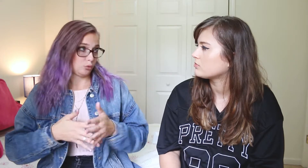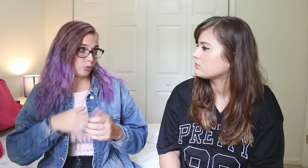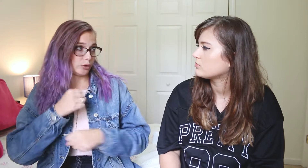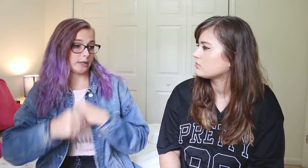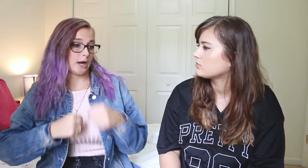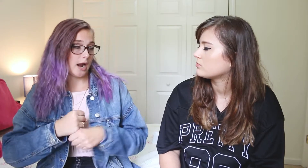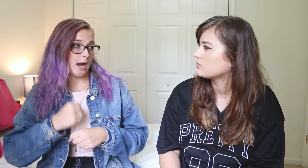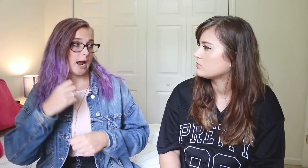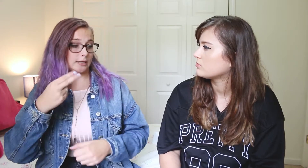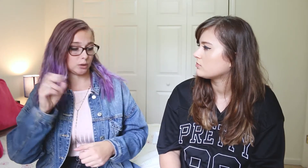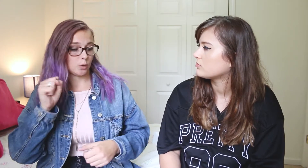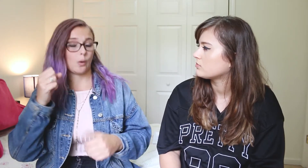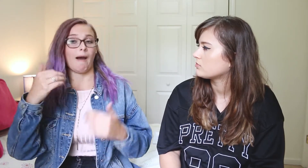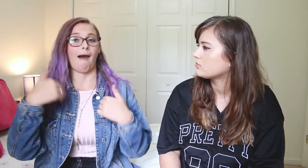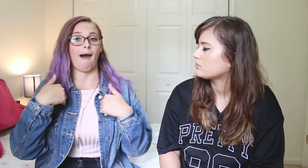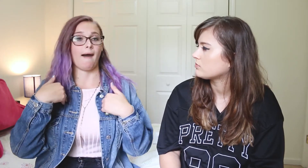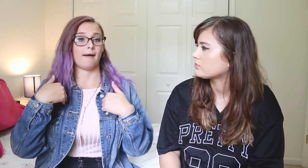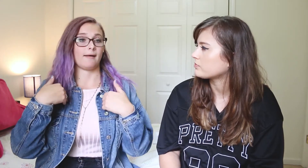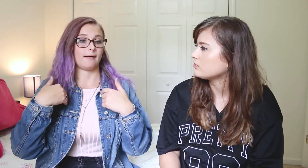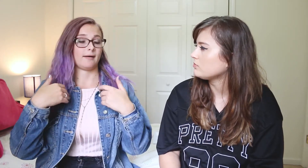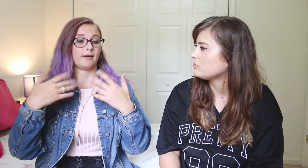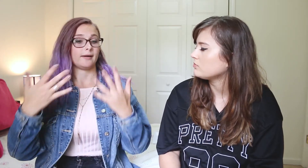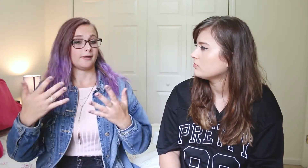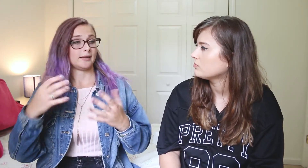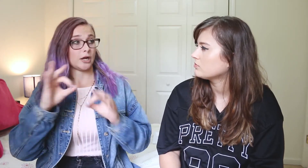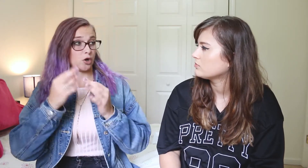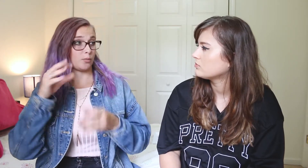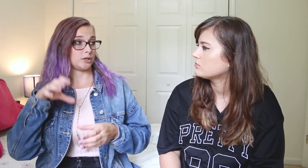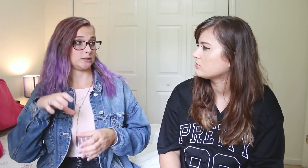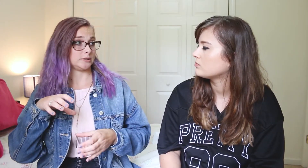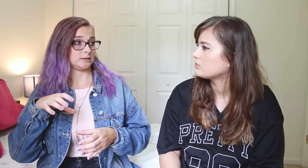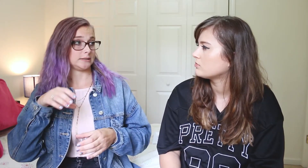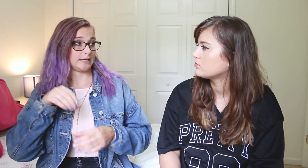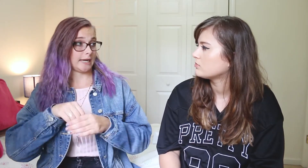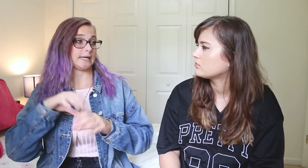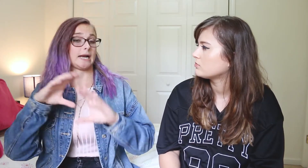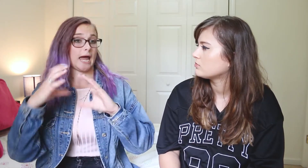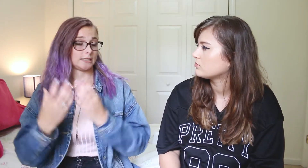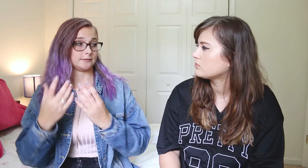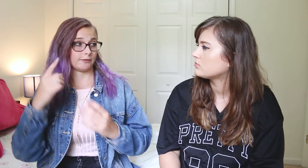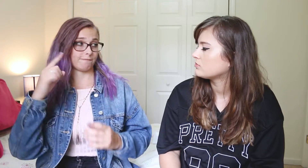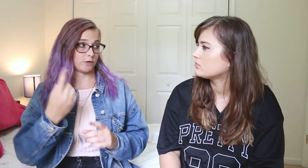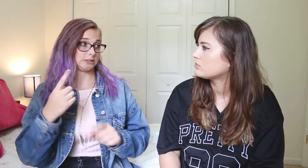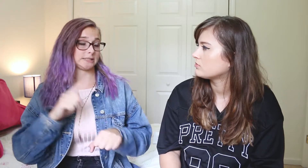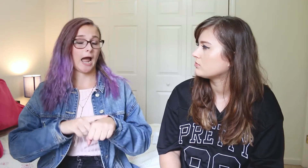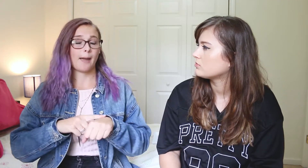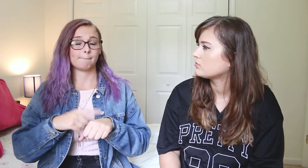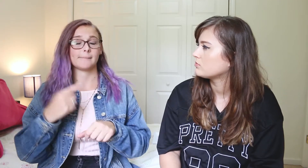Junior year of high school I had interpreters in class for the first time.